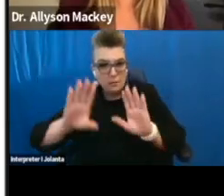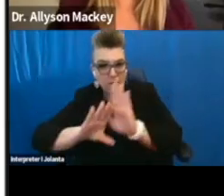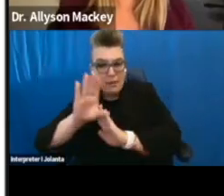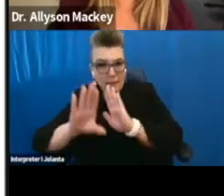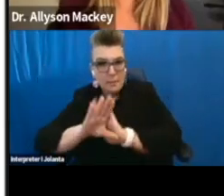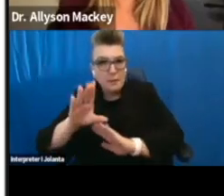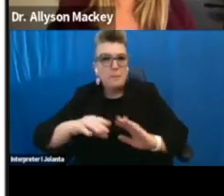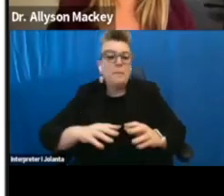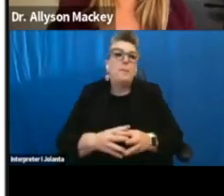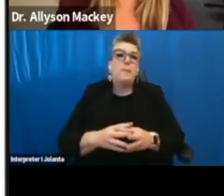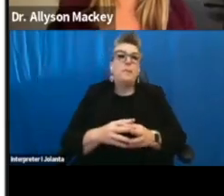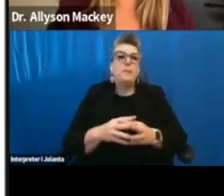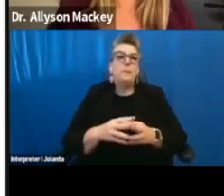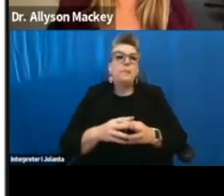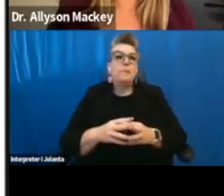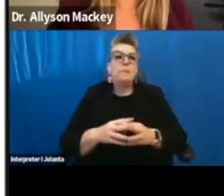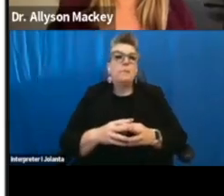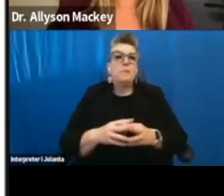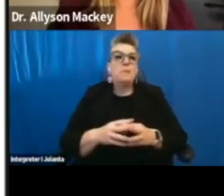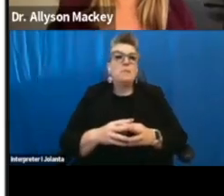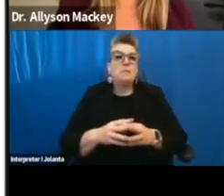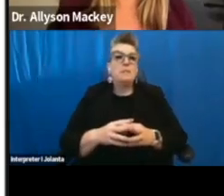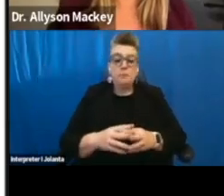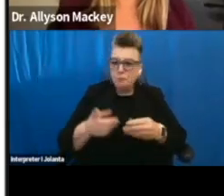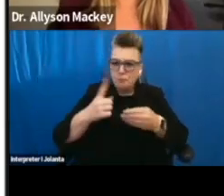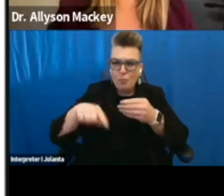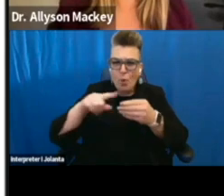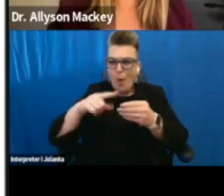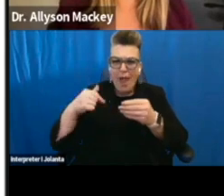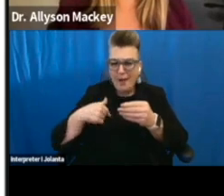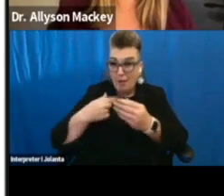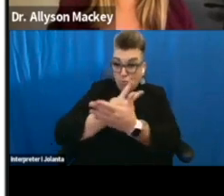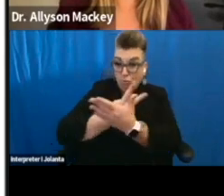when I first started thinking about this question in graduate school I thought about